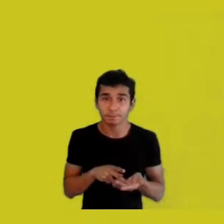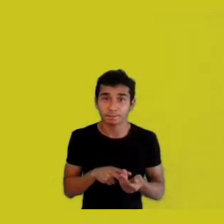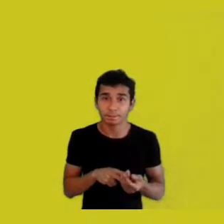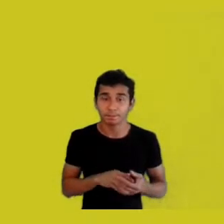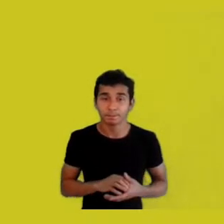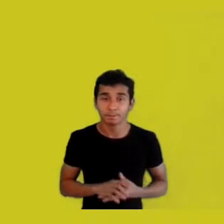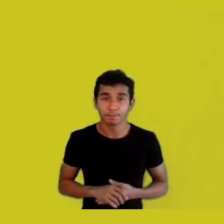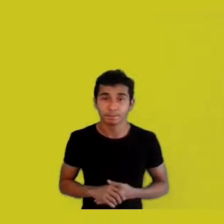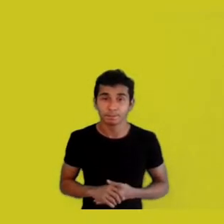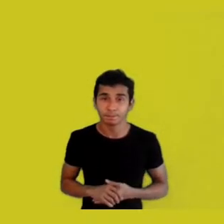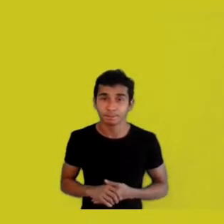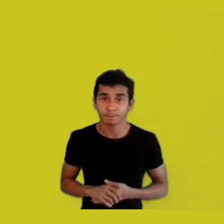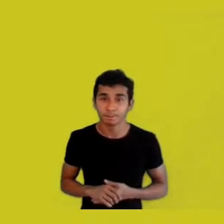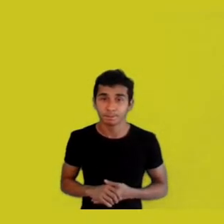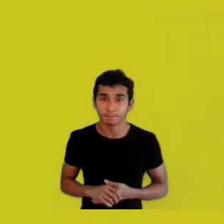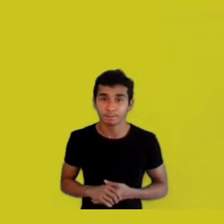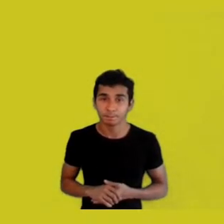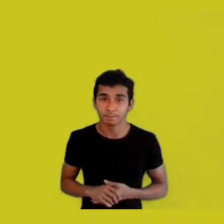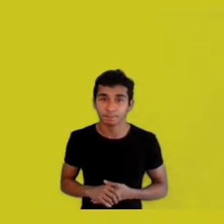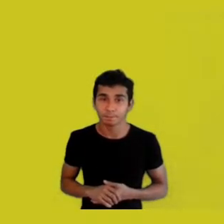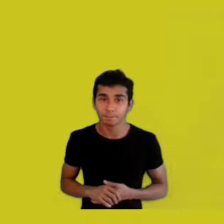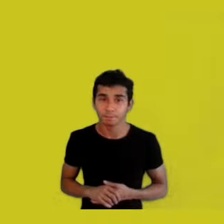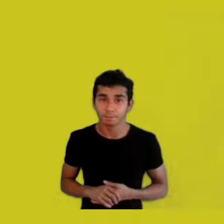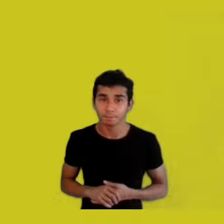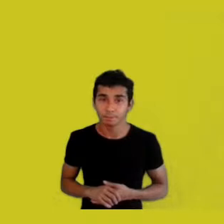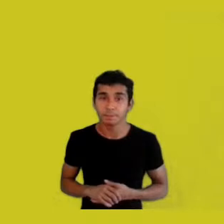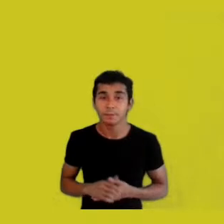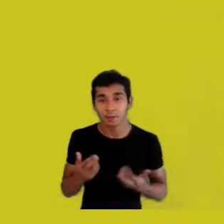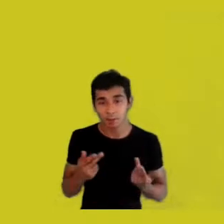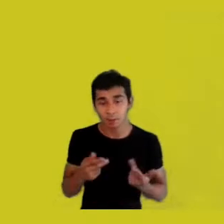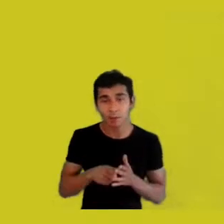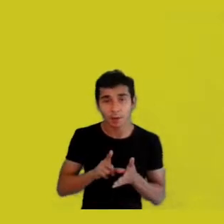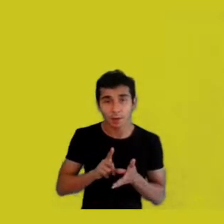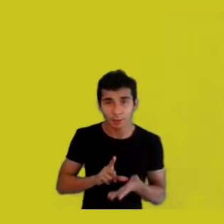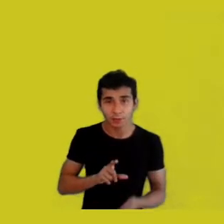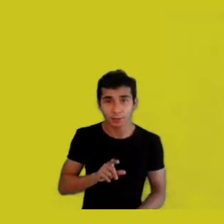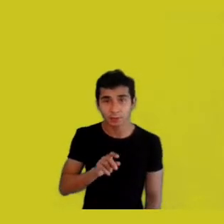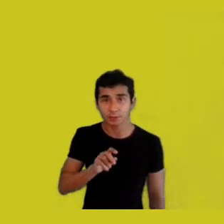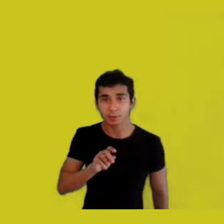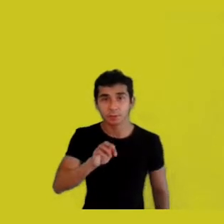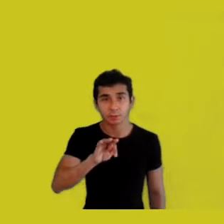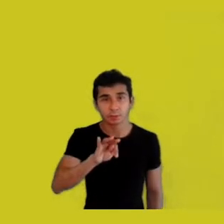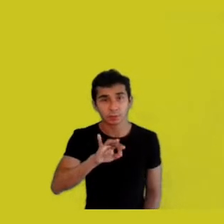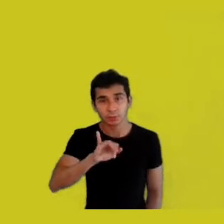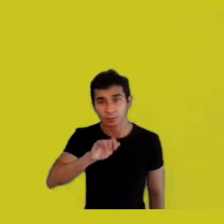like Tiganá said before, the effectiveness of the word,